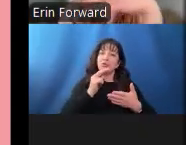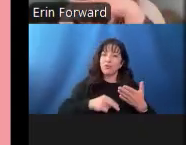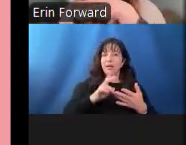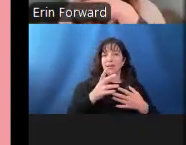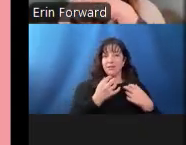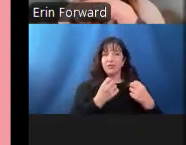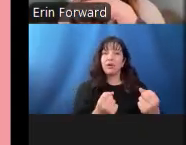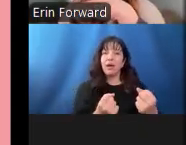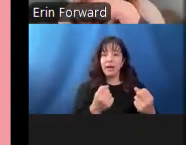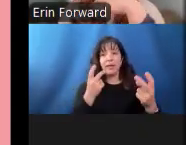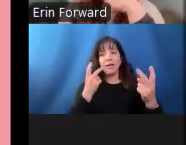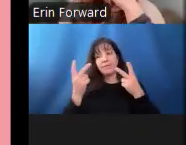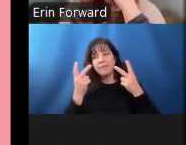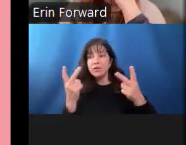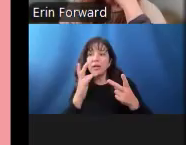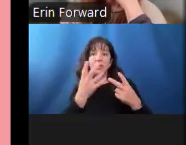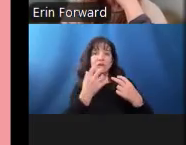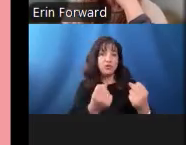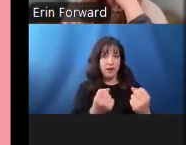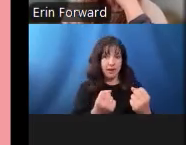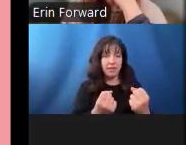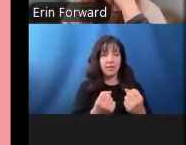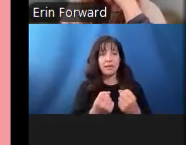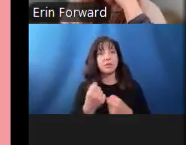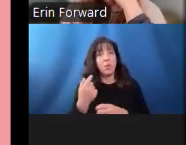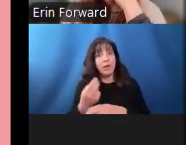visualization was his strength, and so we use that to support